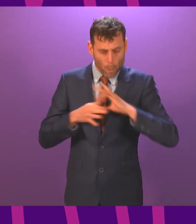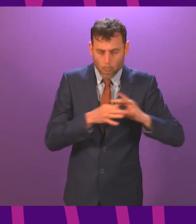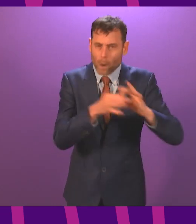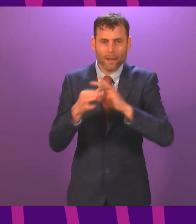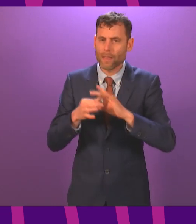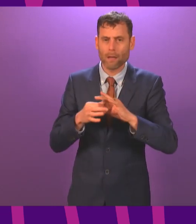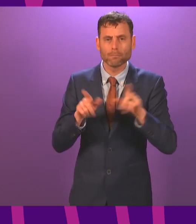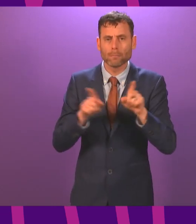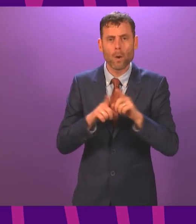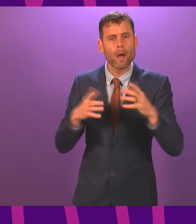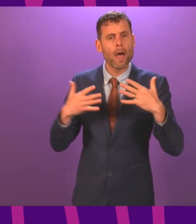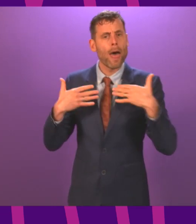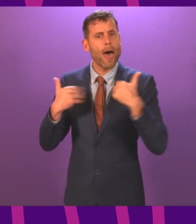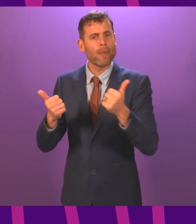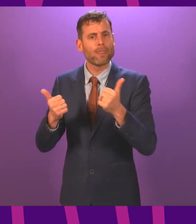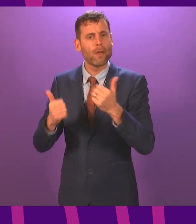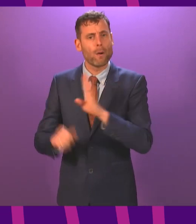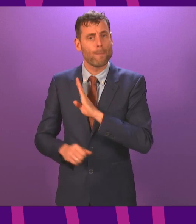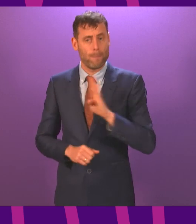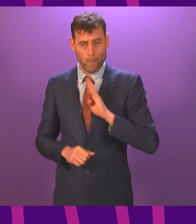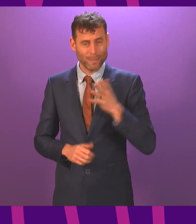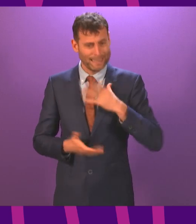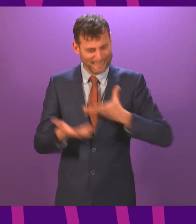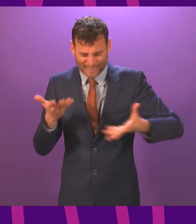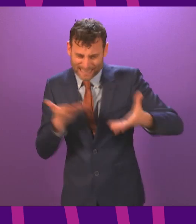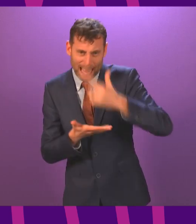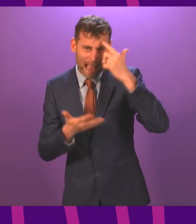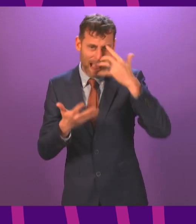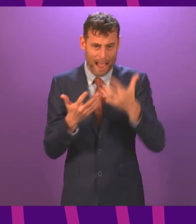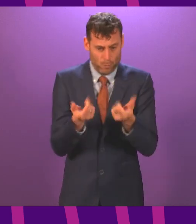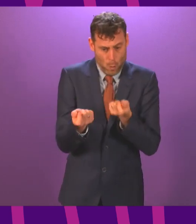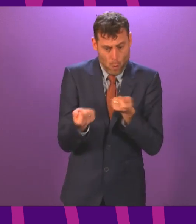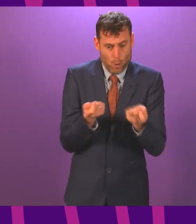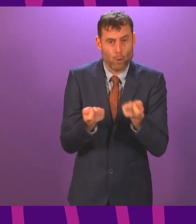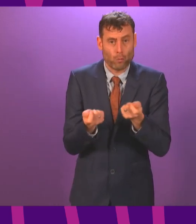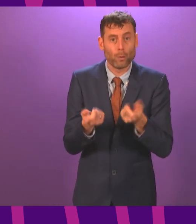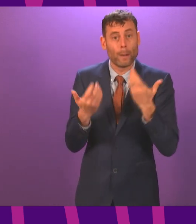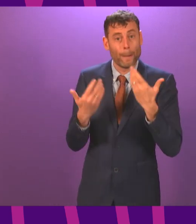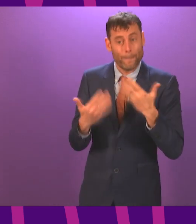others in their areas to prevent a rise in infections. We had those discussions with